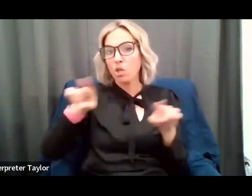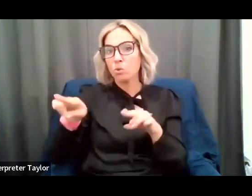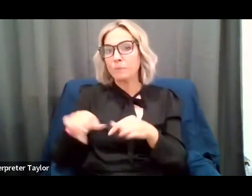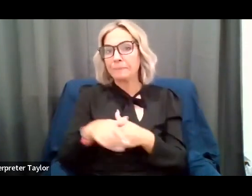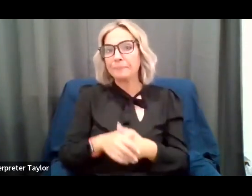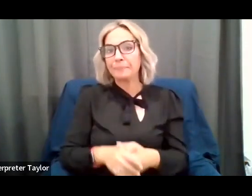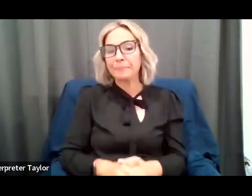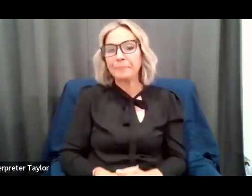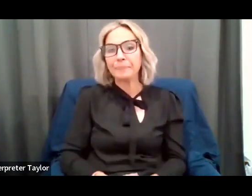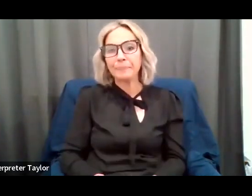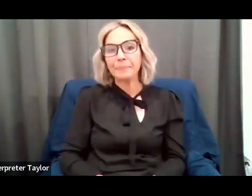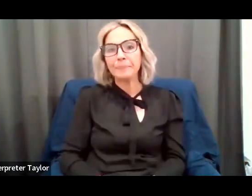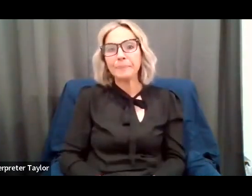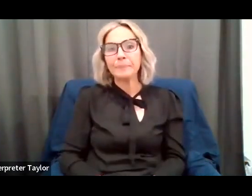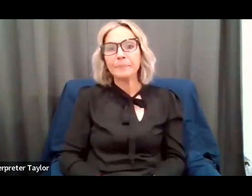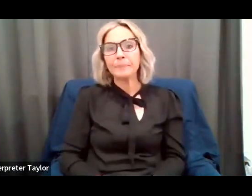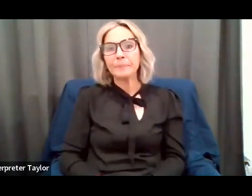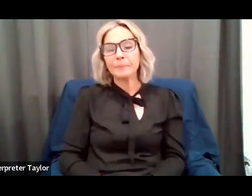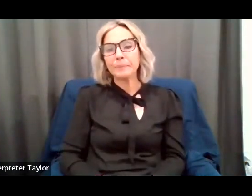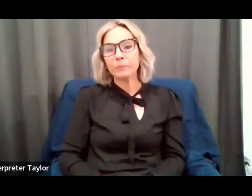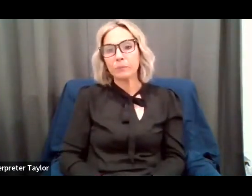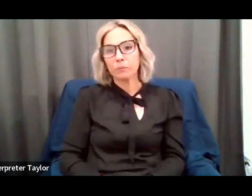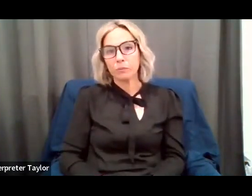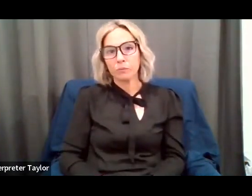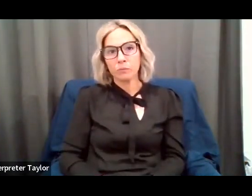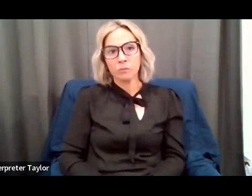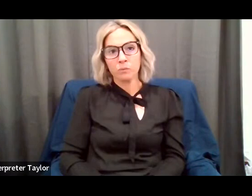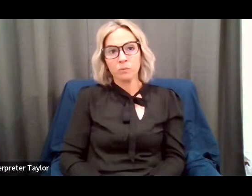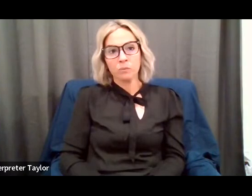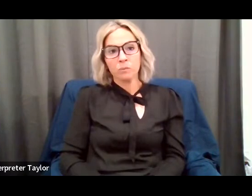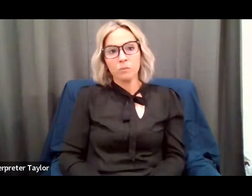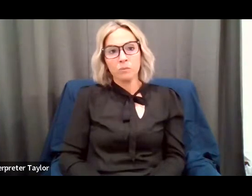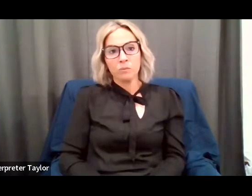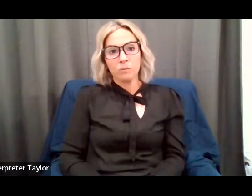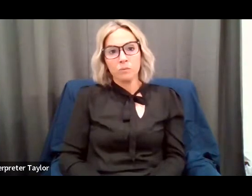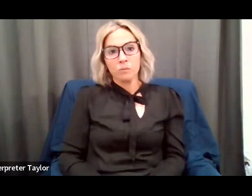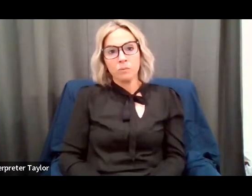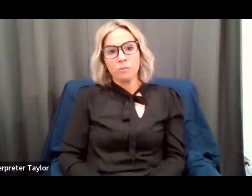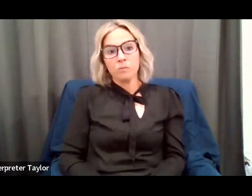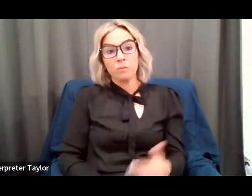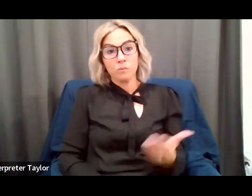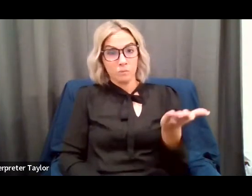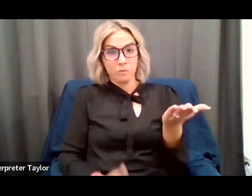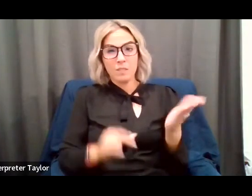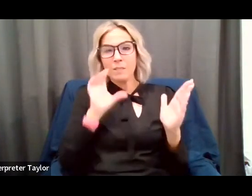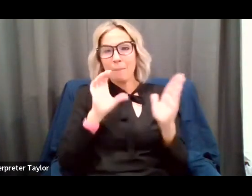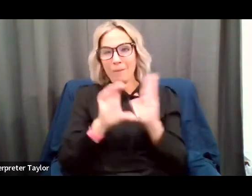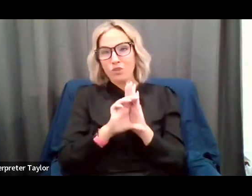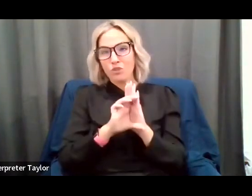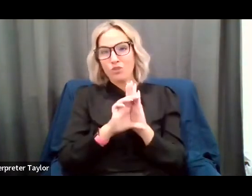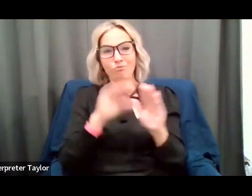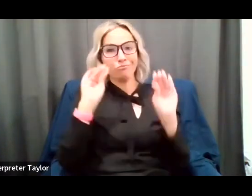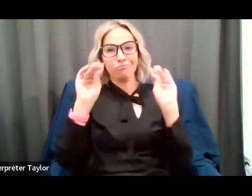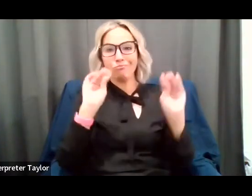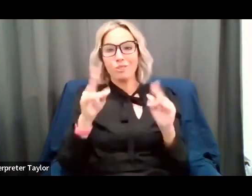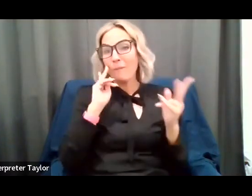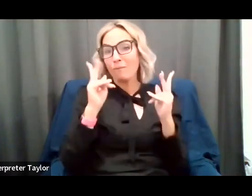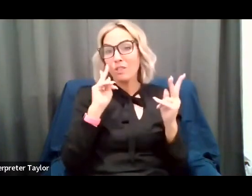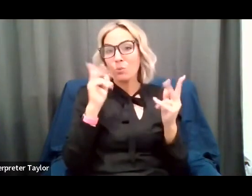Just a minute here... So here's some photos, just some visuals for you all to enjoy.